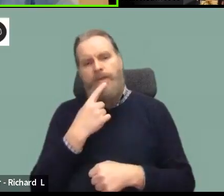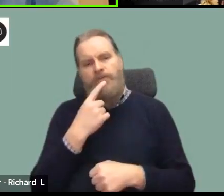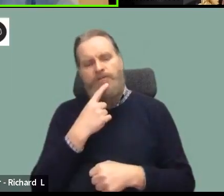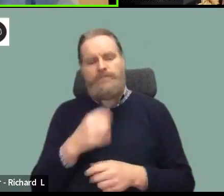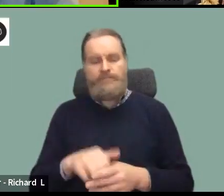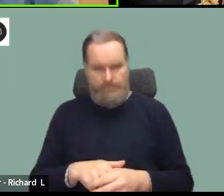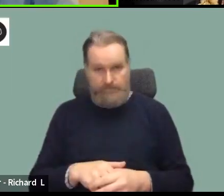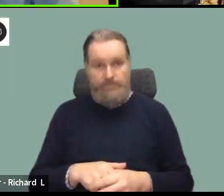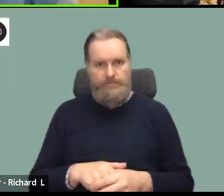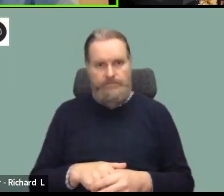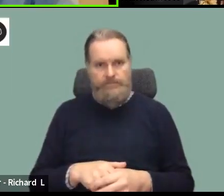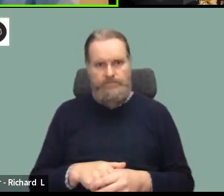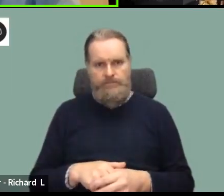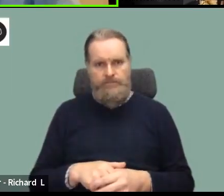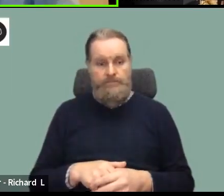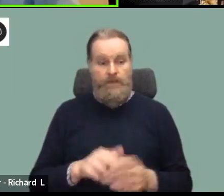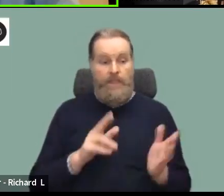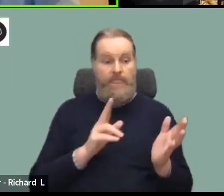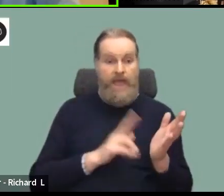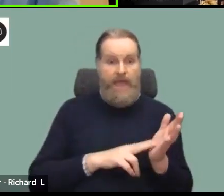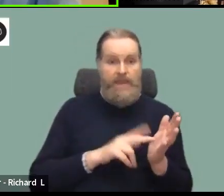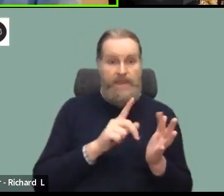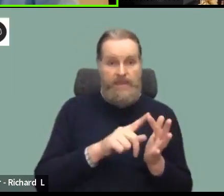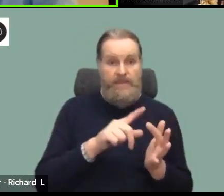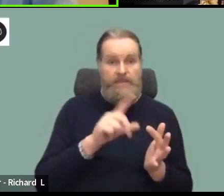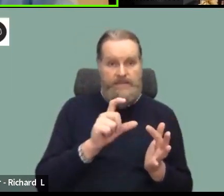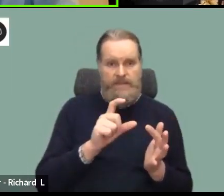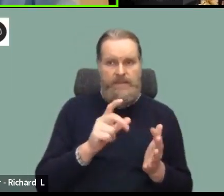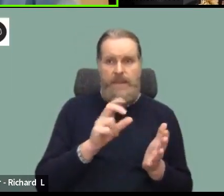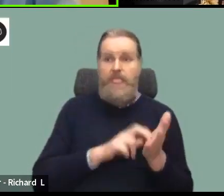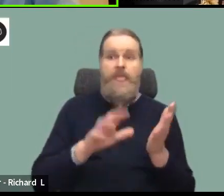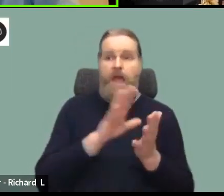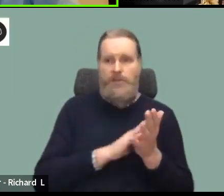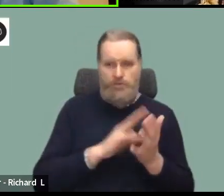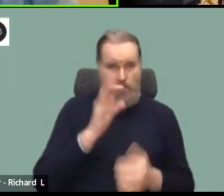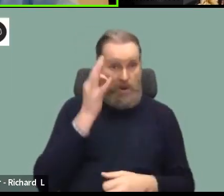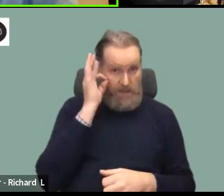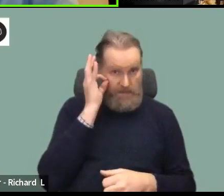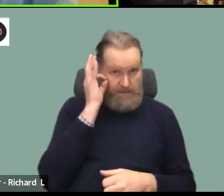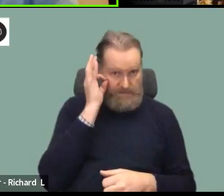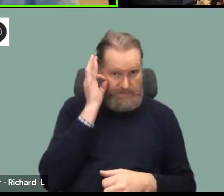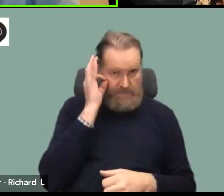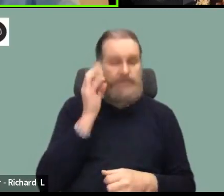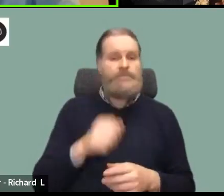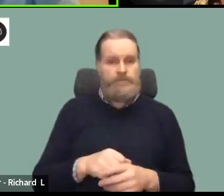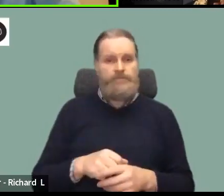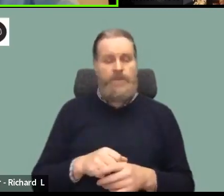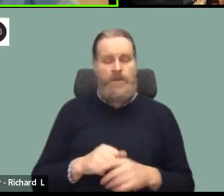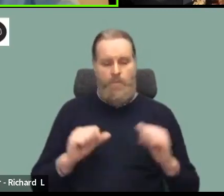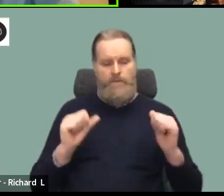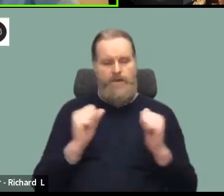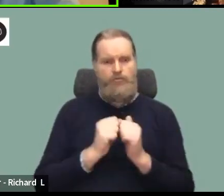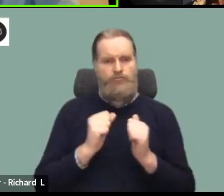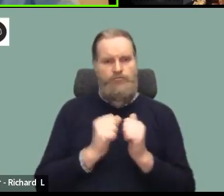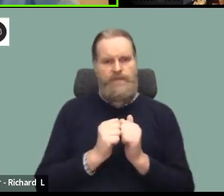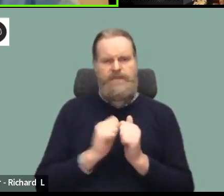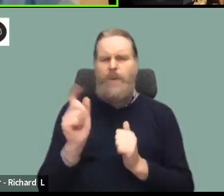of. questions The first thing to say is The first thing to say is that the NPC and notifying me the NPC and notifying members and branches of its intention to have the levy is to have the levy is not the